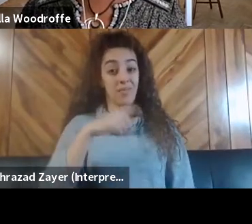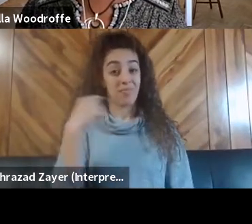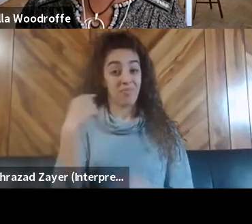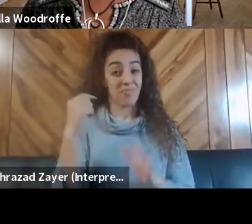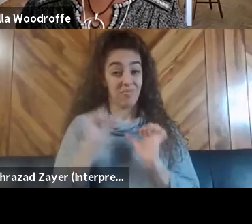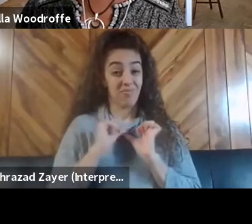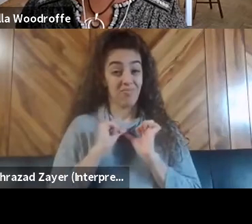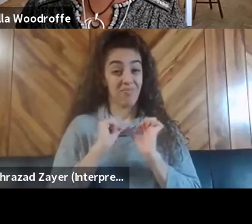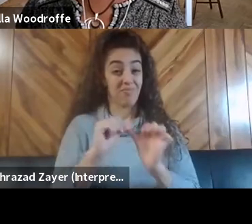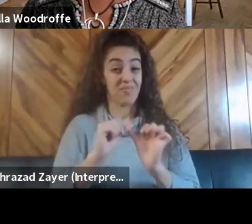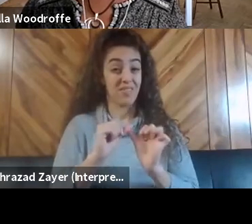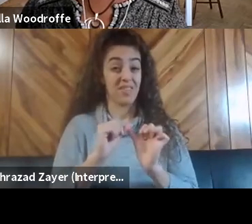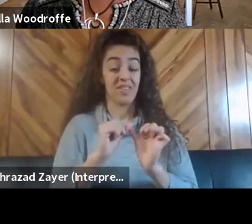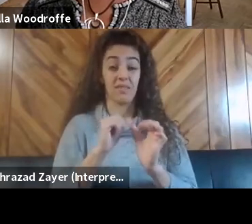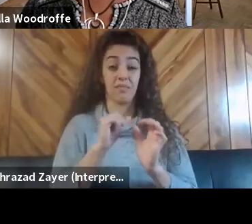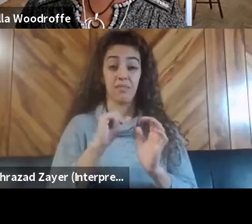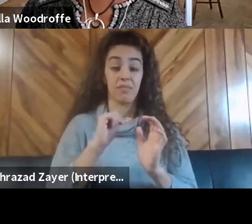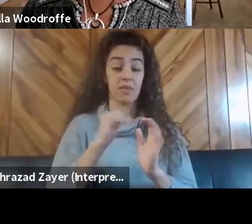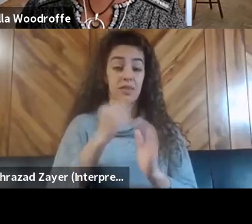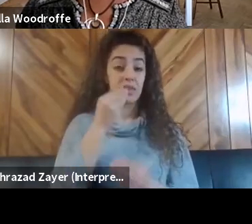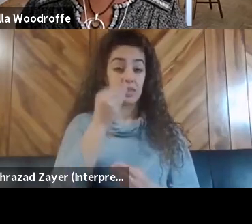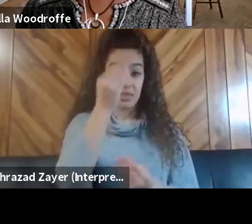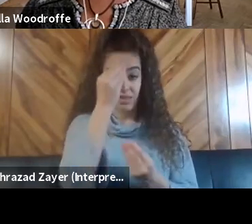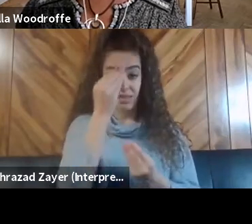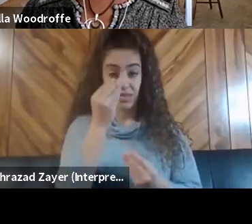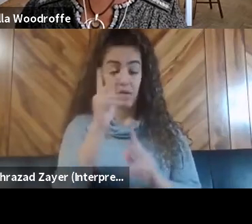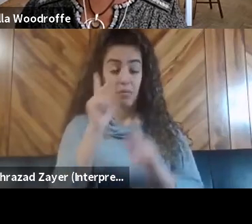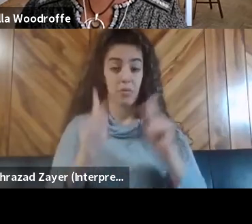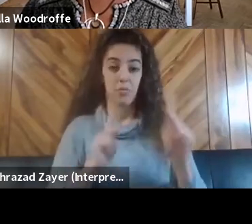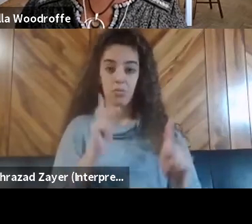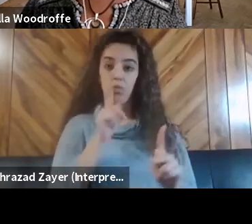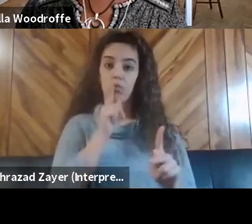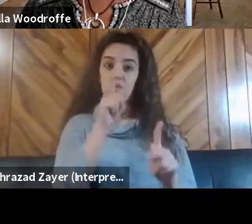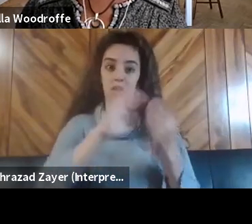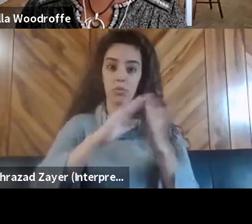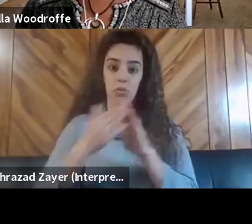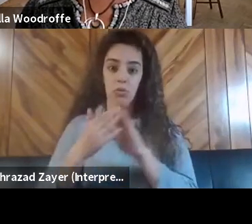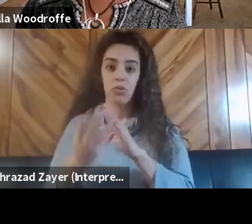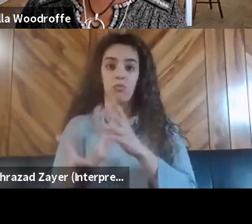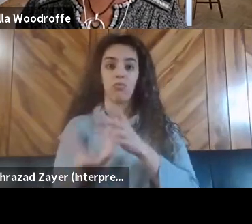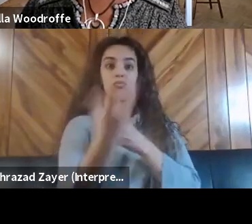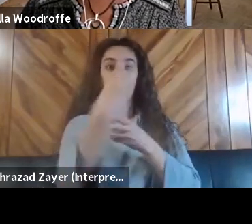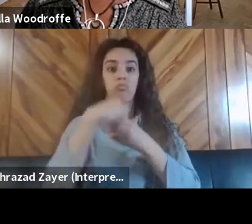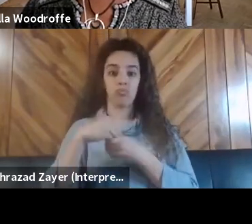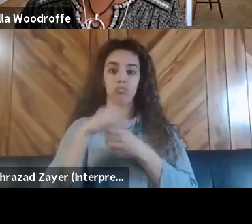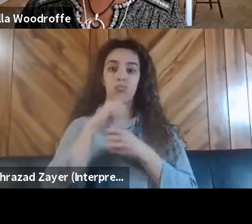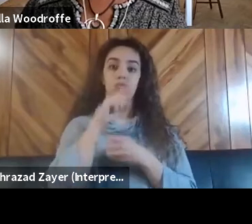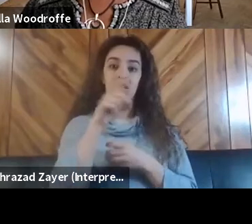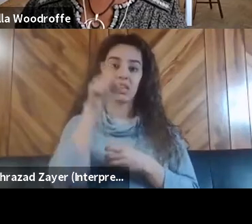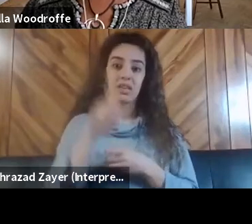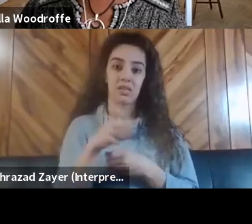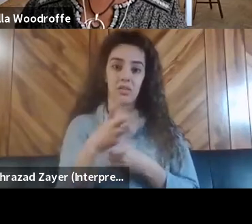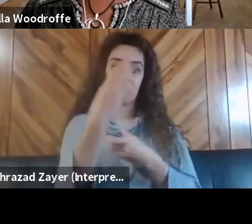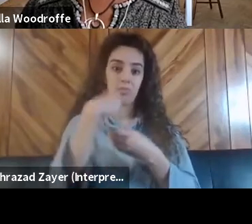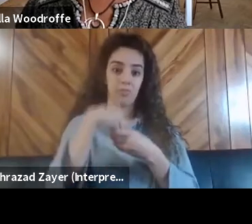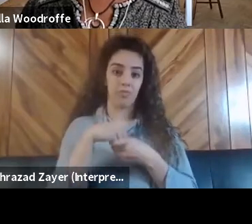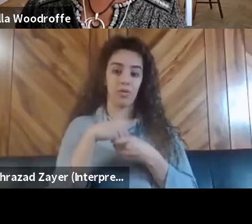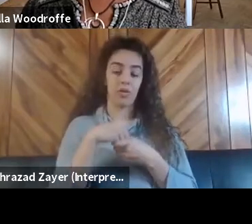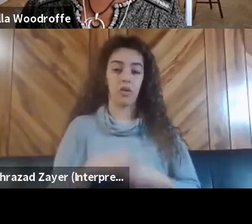And I believe that the teachers and therapists and the district and all of those folks are in the village. But what I do say